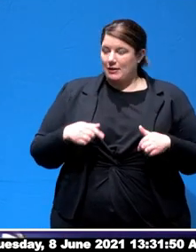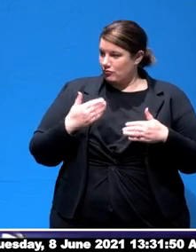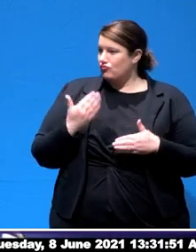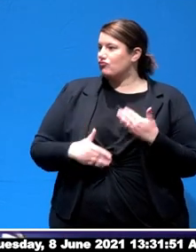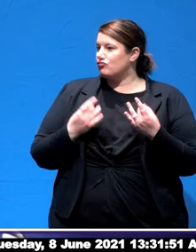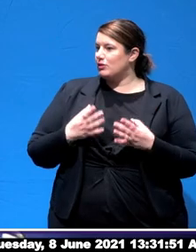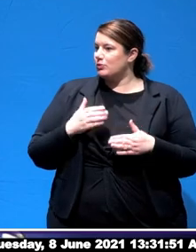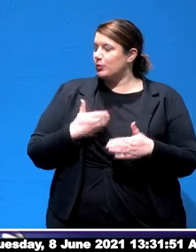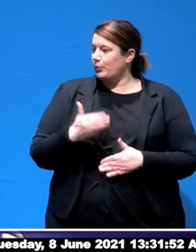Thank you.